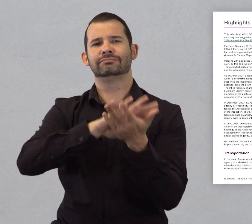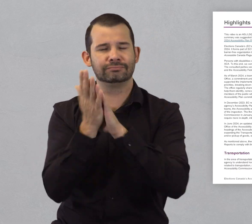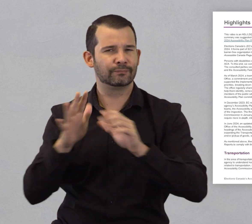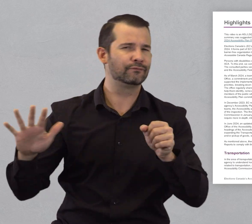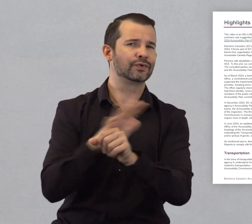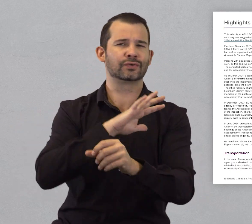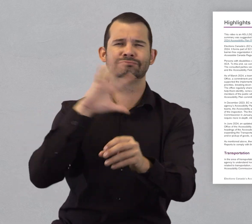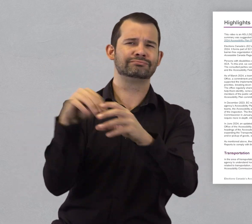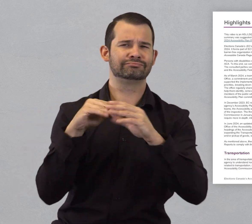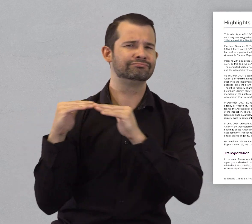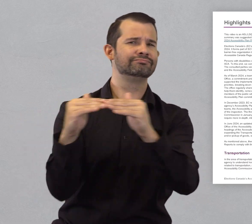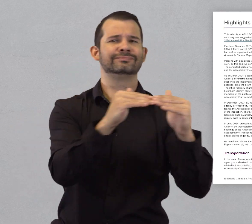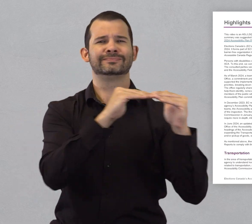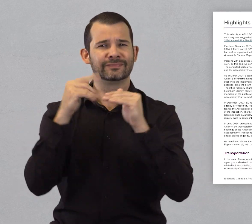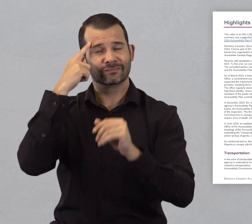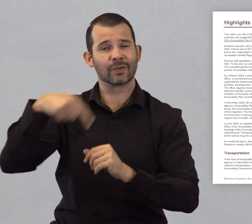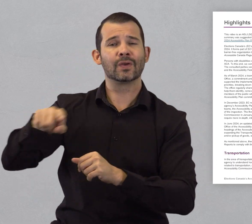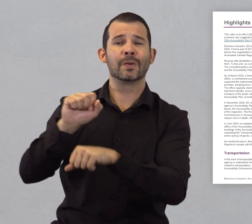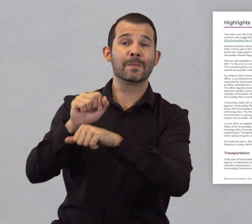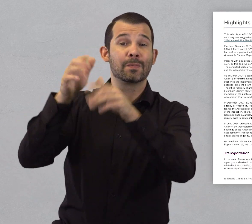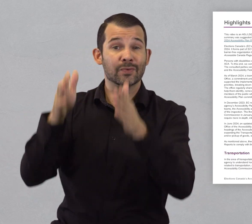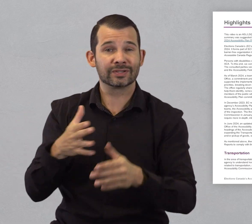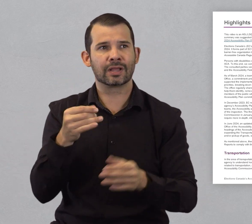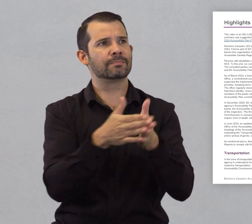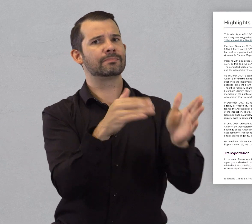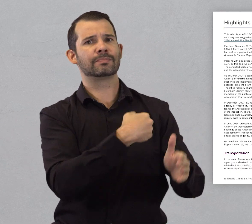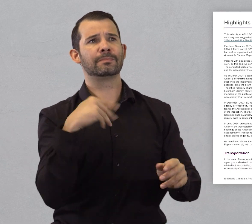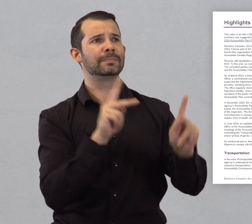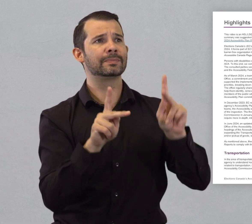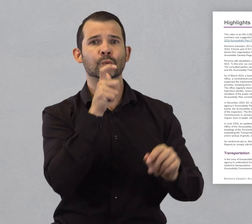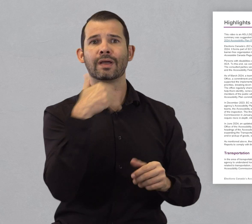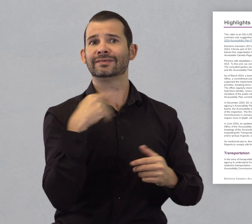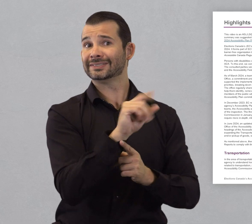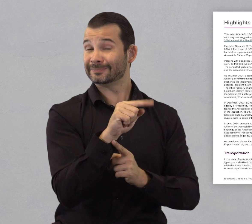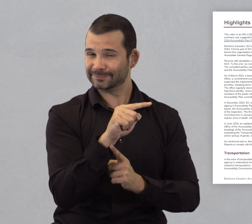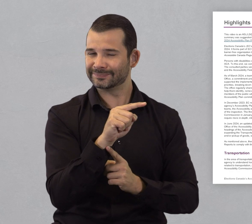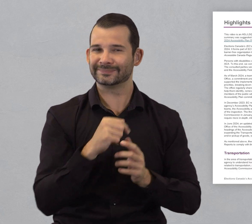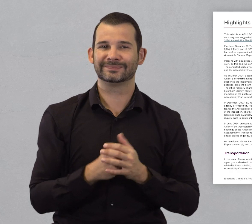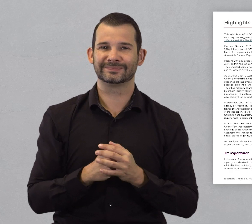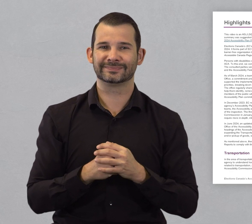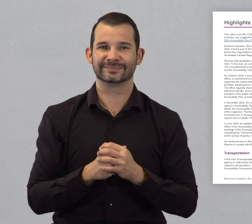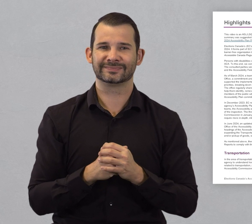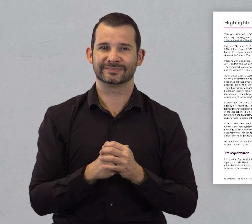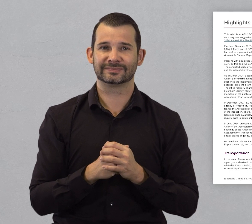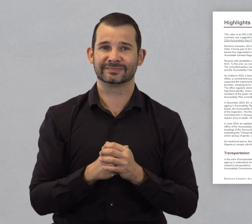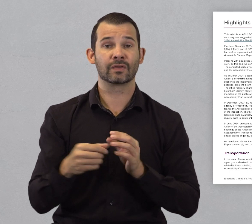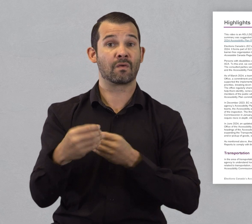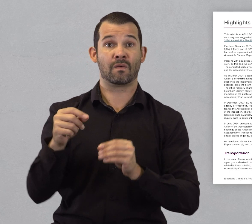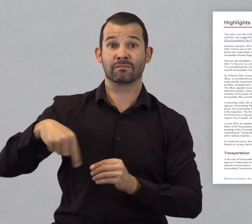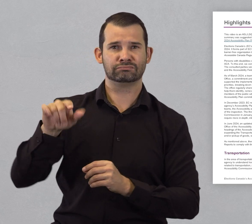and equal participation of employees and members of the public with disabilities. The office also